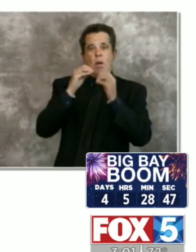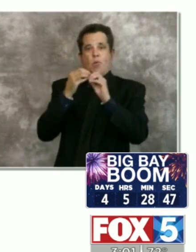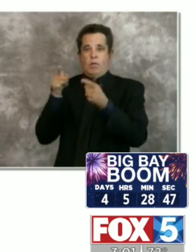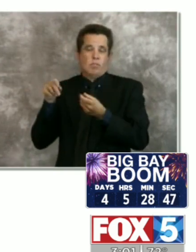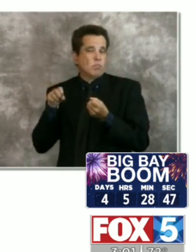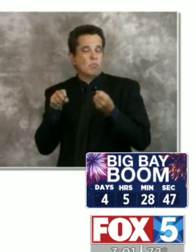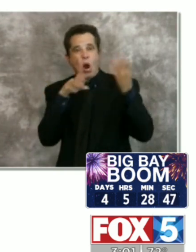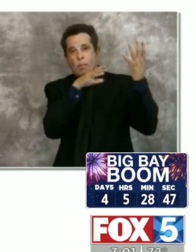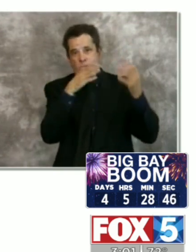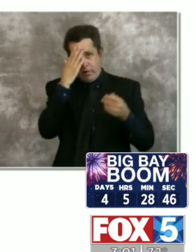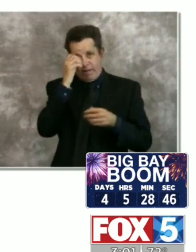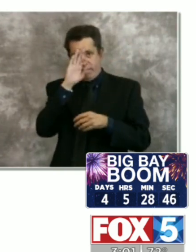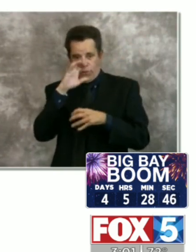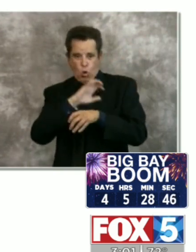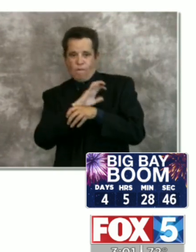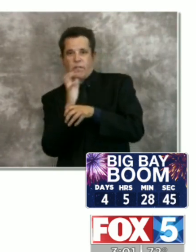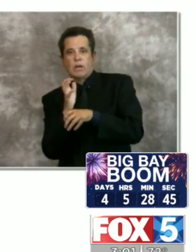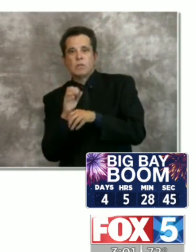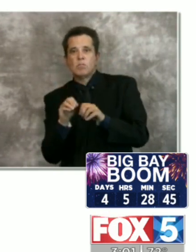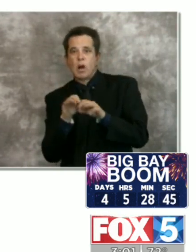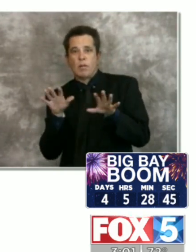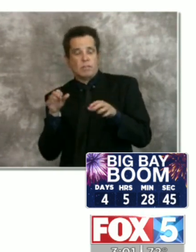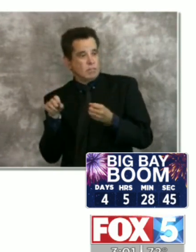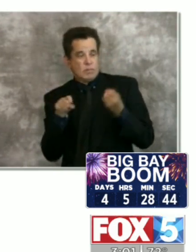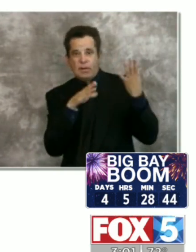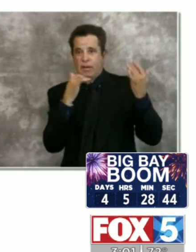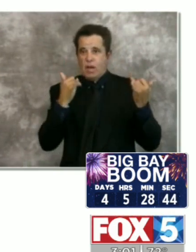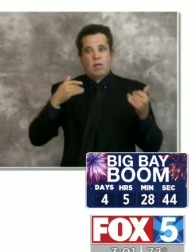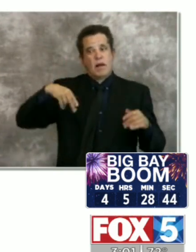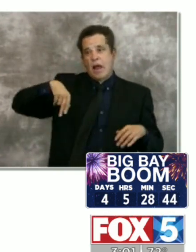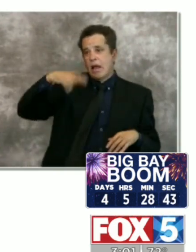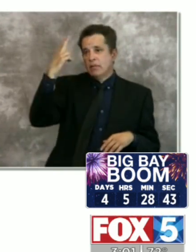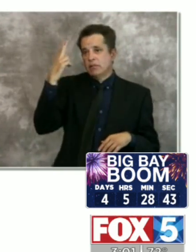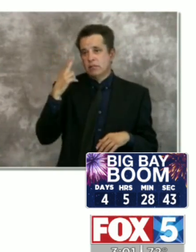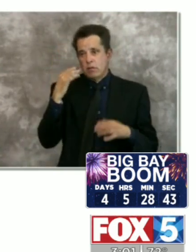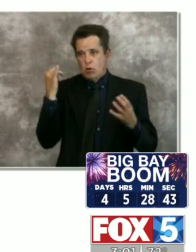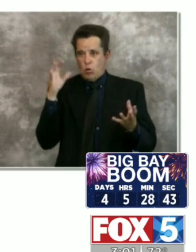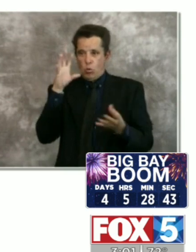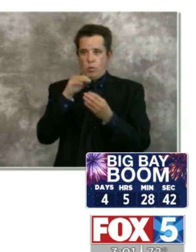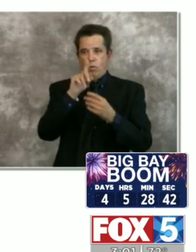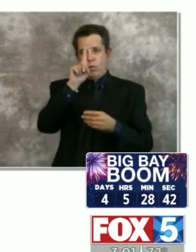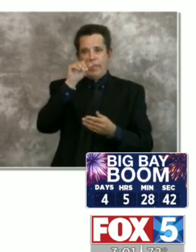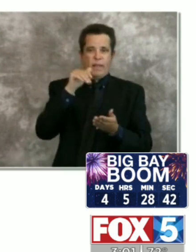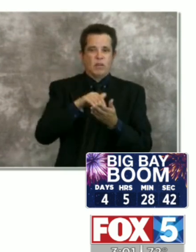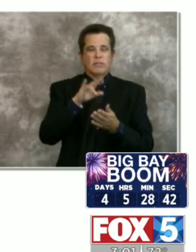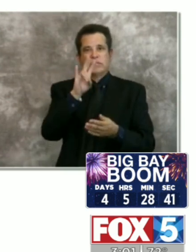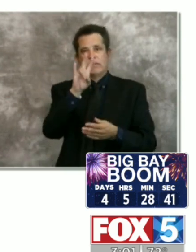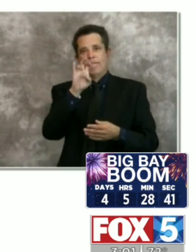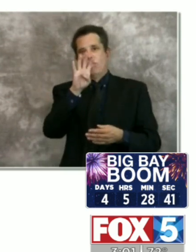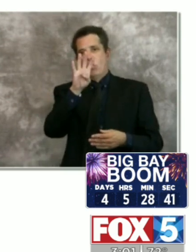ARE MALE. OF THE HOSPITALIZED CASES A SUPERVISOR FLETCHER'S TALKED TODAY IS THE LARGEST